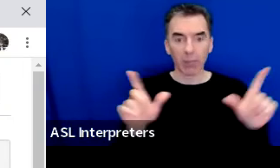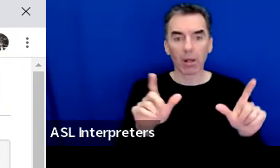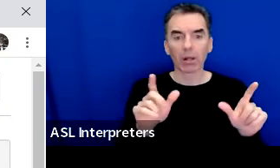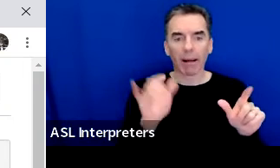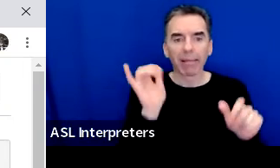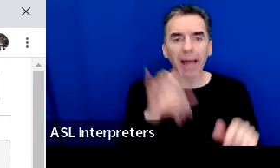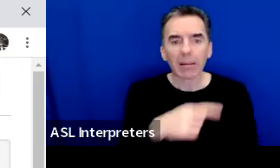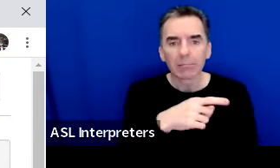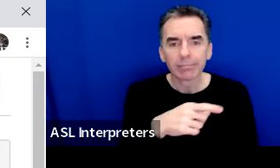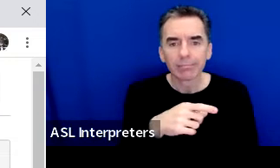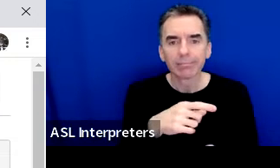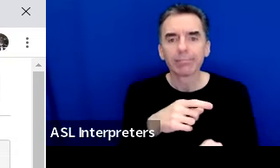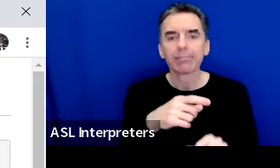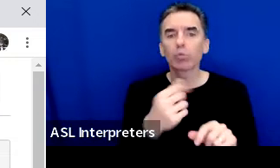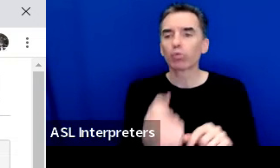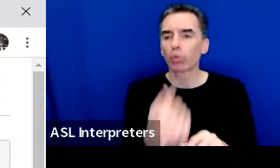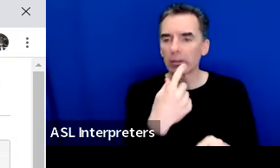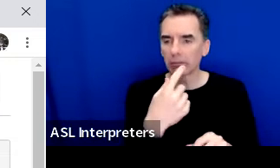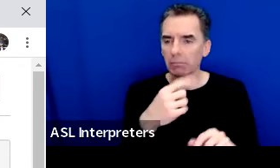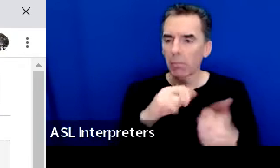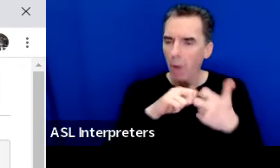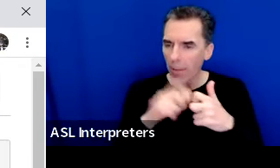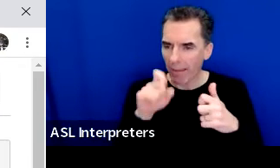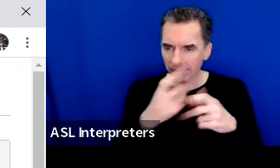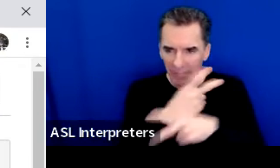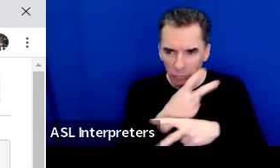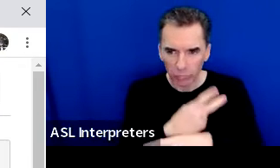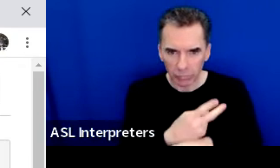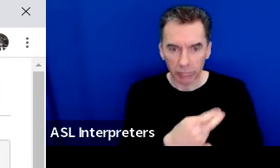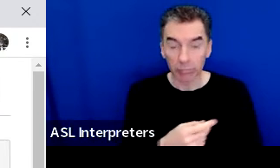And what I like about my math is, man, it allows you to do